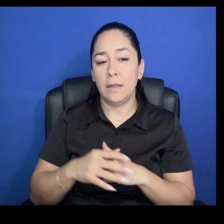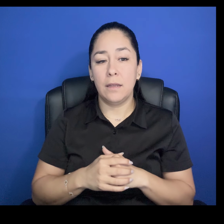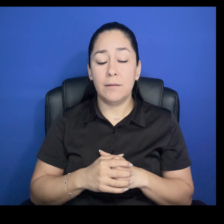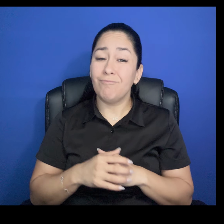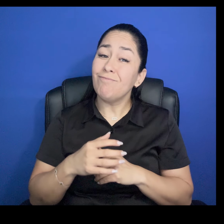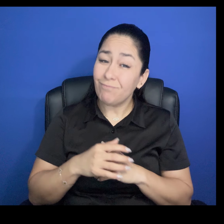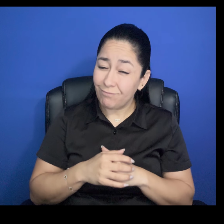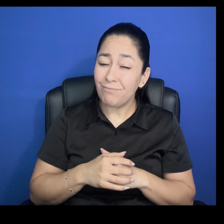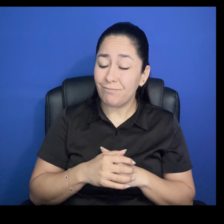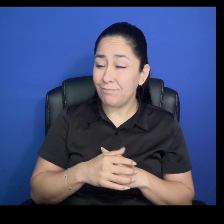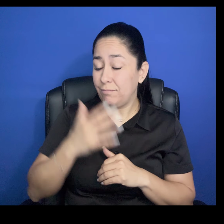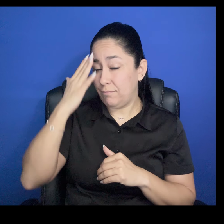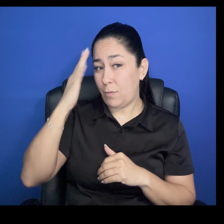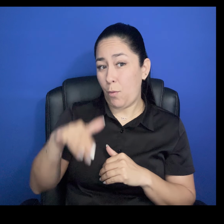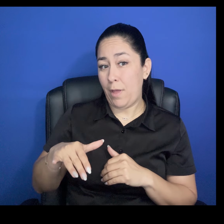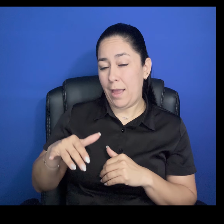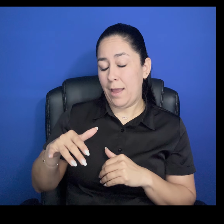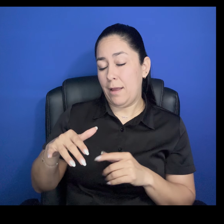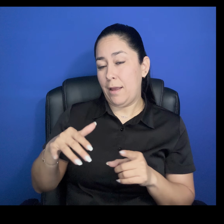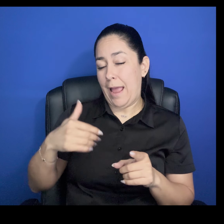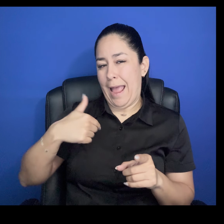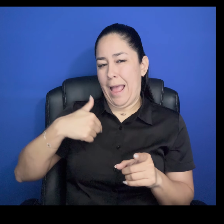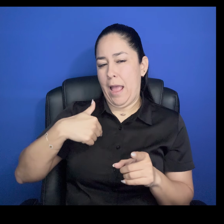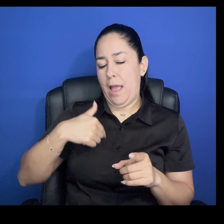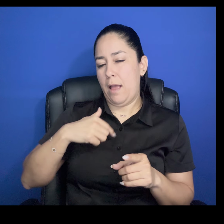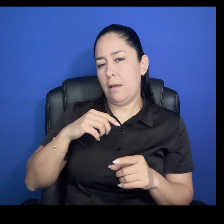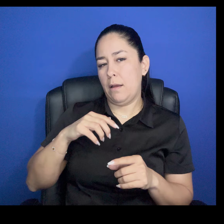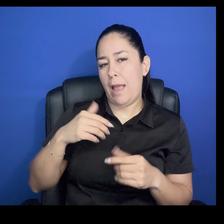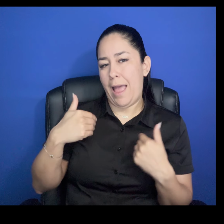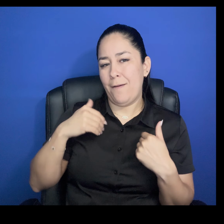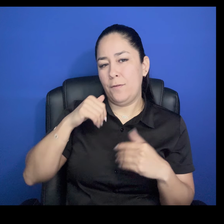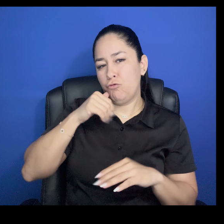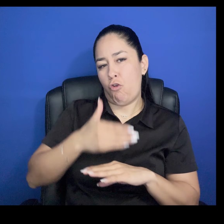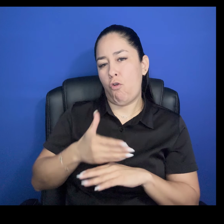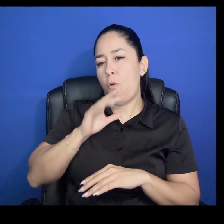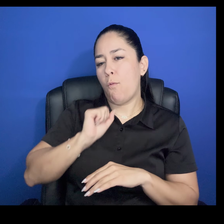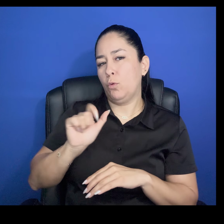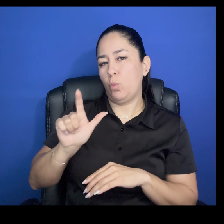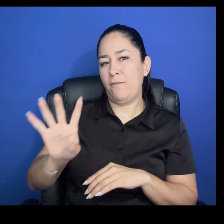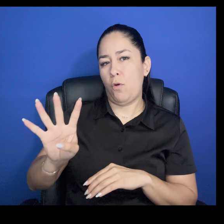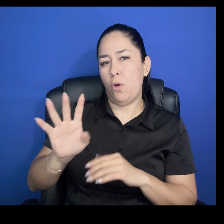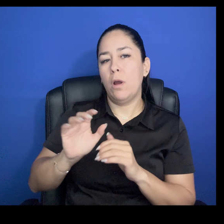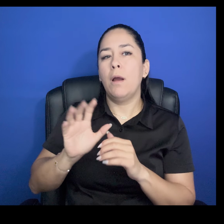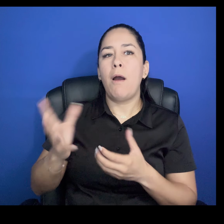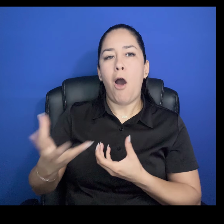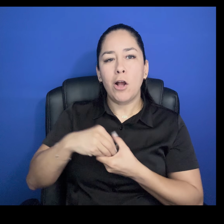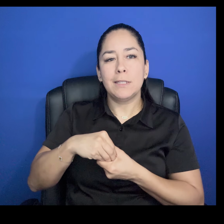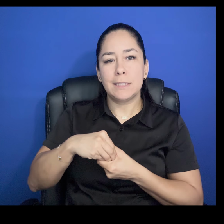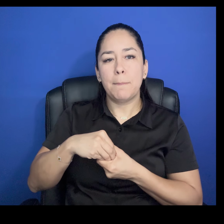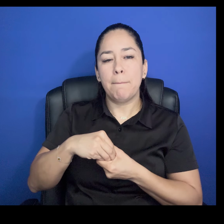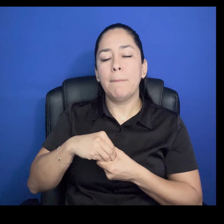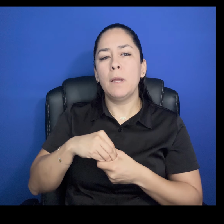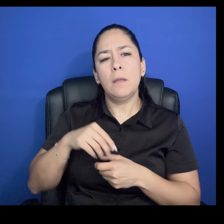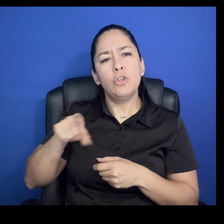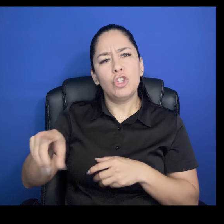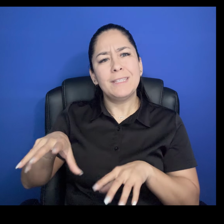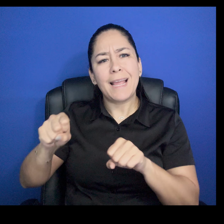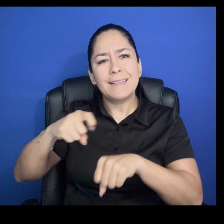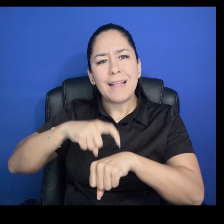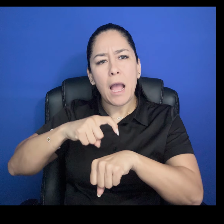with disabilities, I'm a mom with a 24 year old with autism. She takes a little longer to learn things, and she needs more practice.